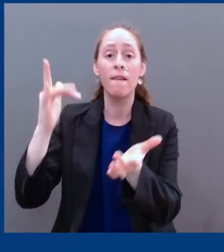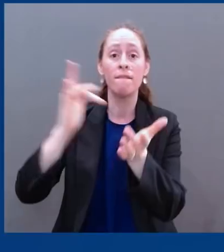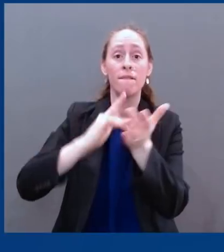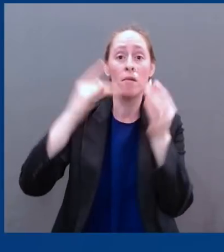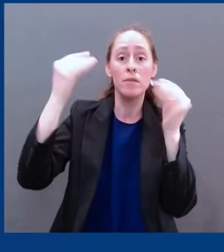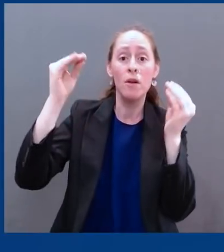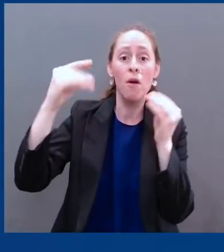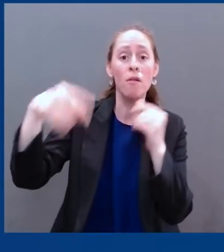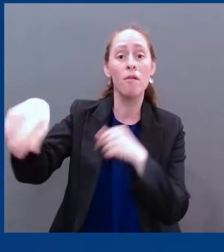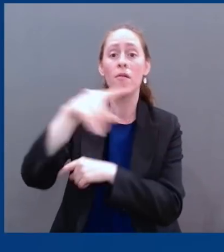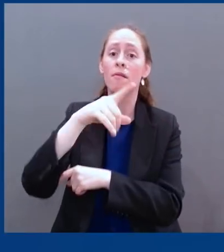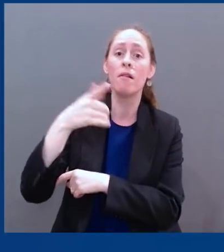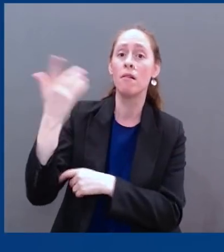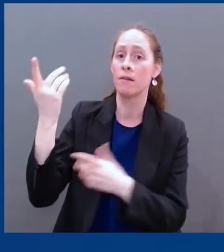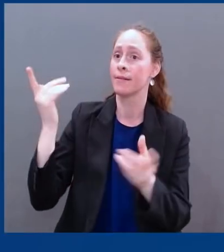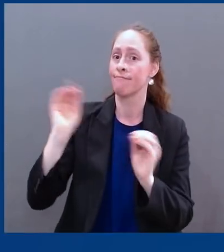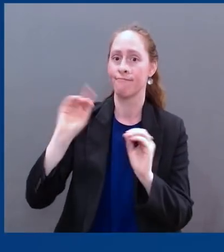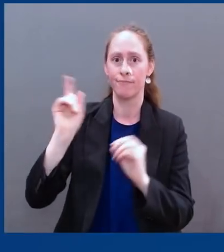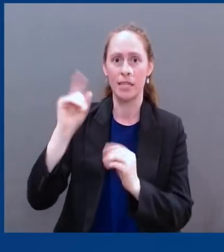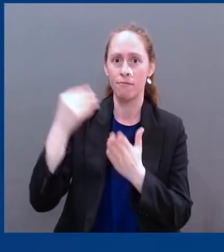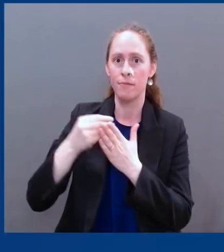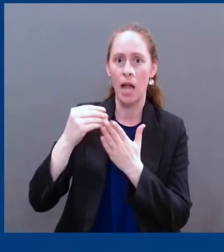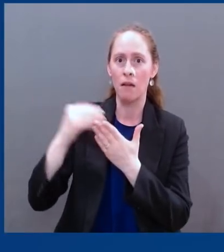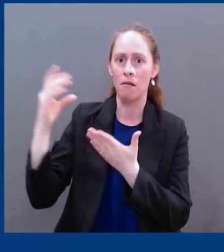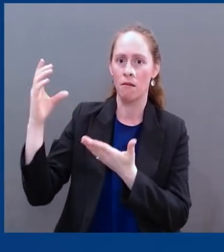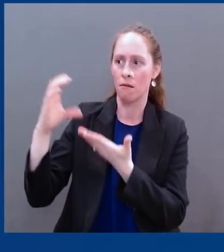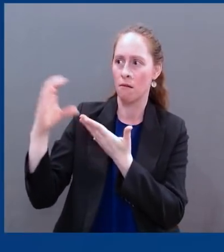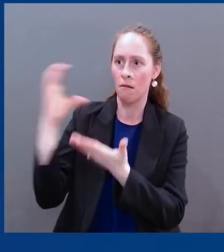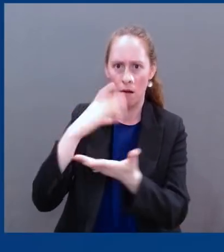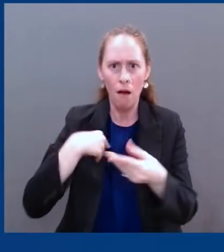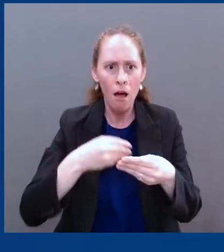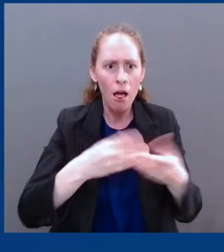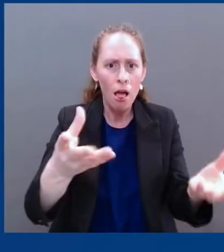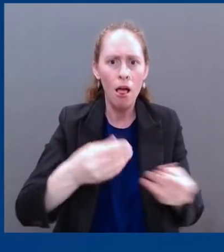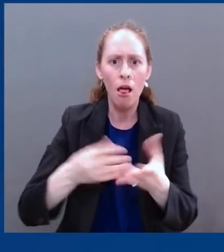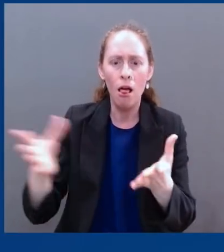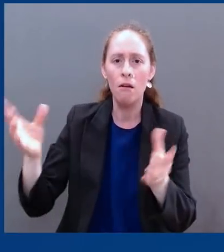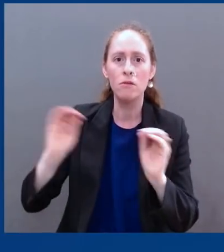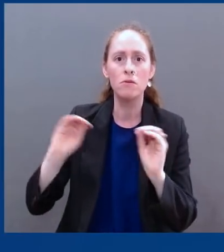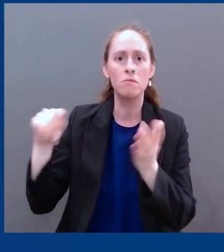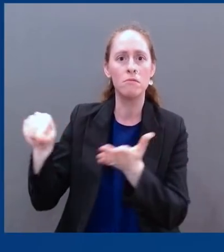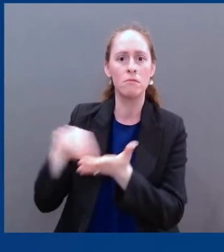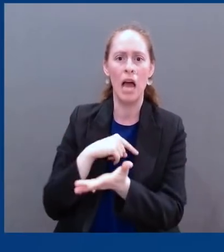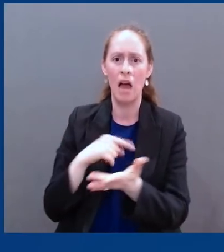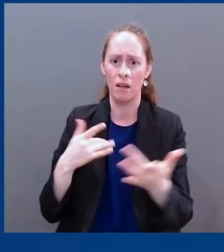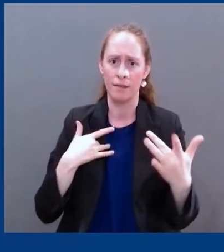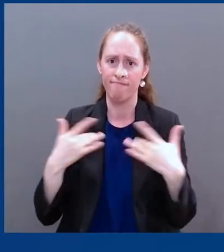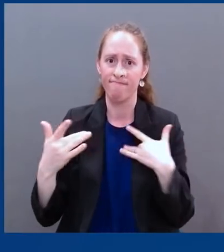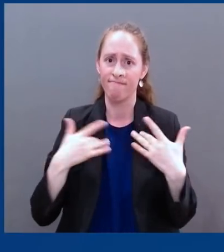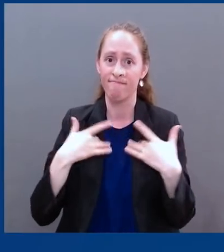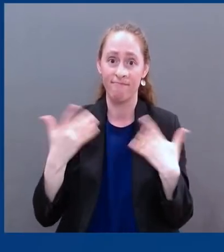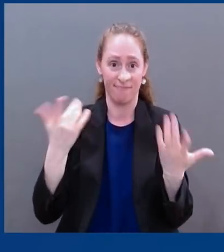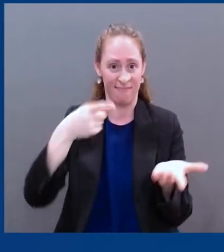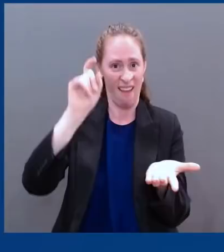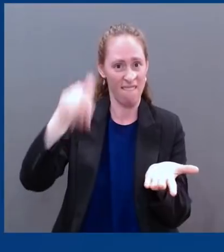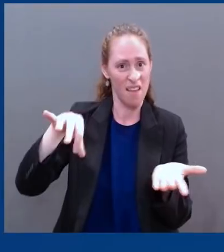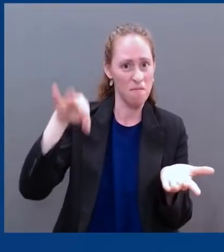for providing these pandemic services to Americans. On monoclonal antibody treatments, we have had to cancel a purchase